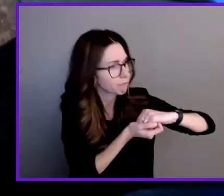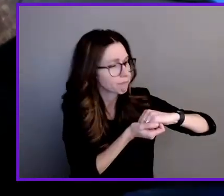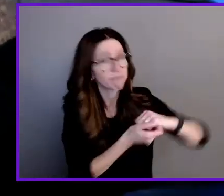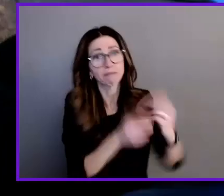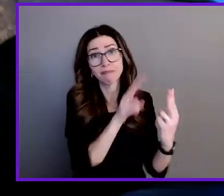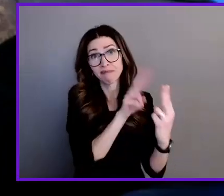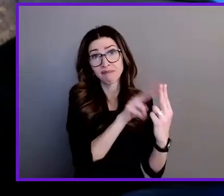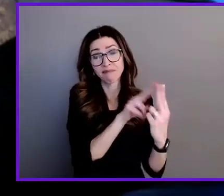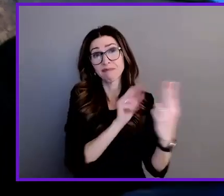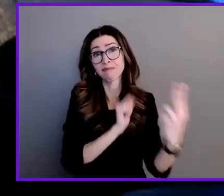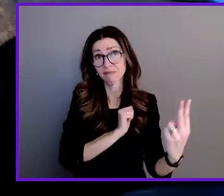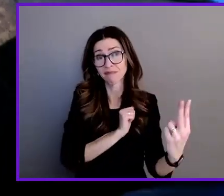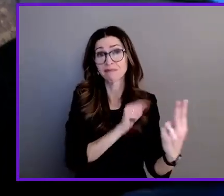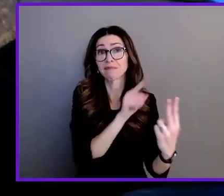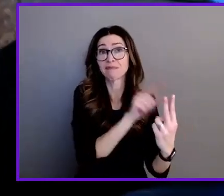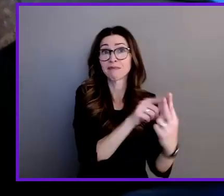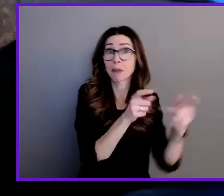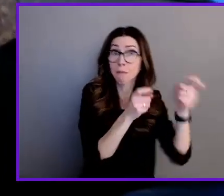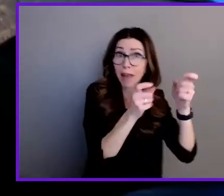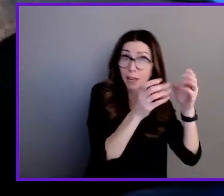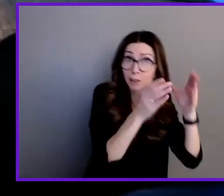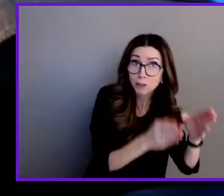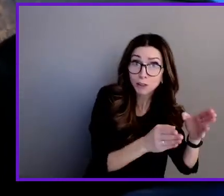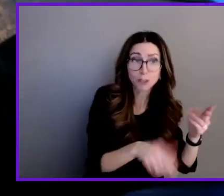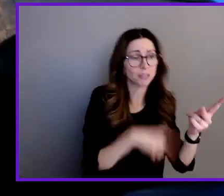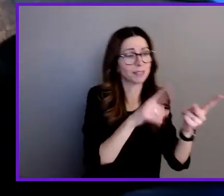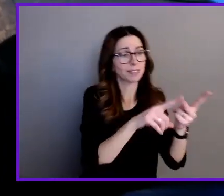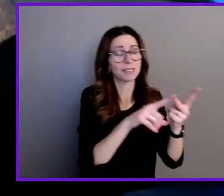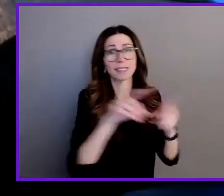Is there something we can do to support you in having a conversation about